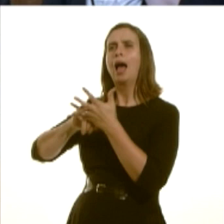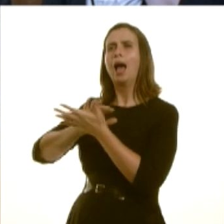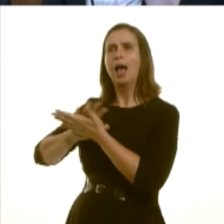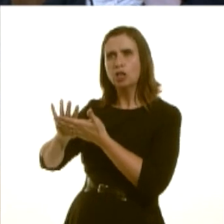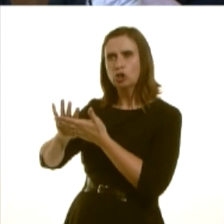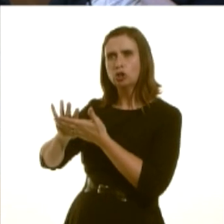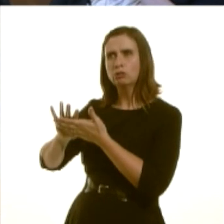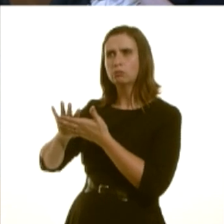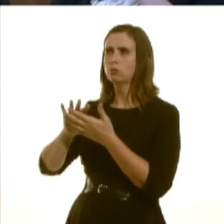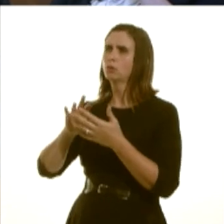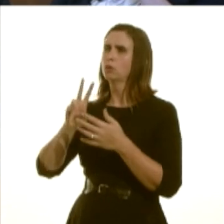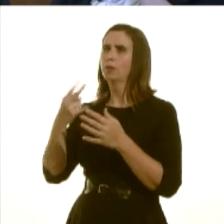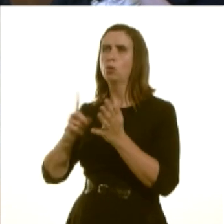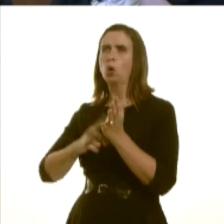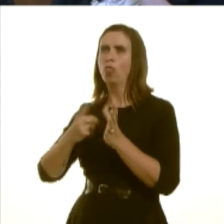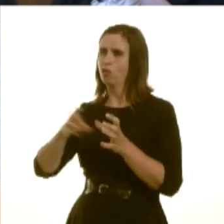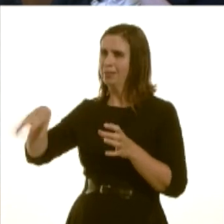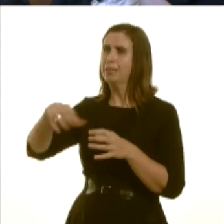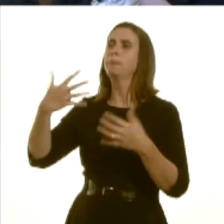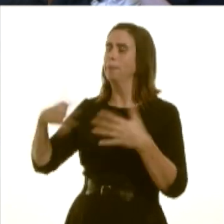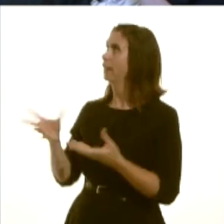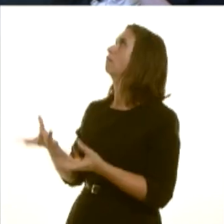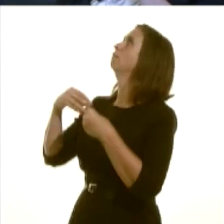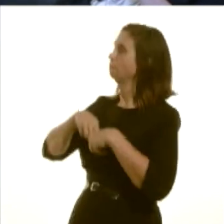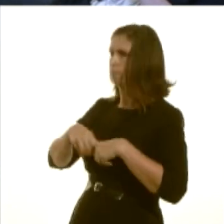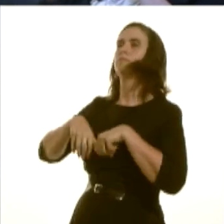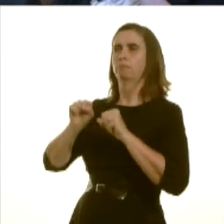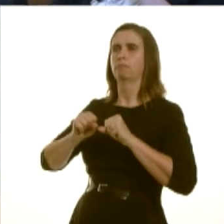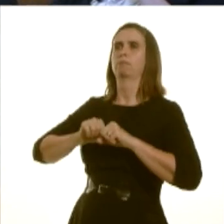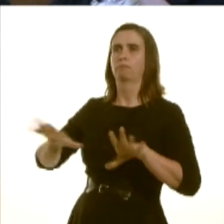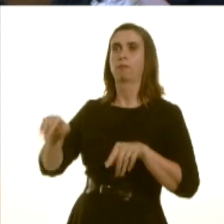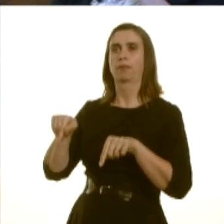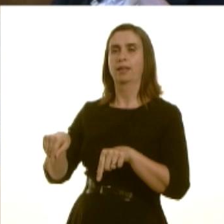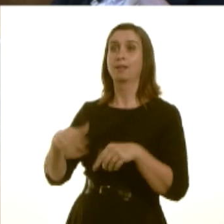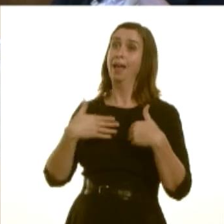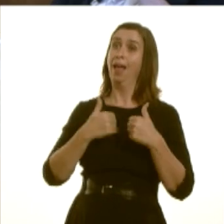have implemented that. We have the Welsh network of healthy schools schemes national quality